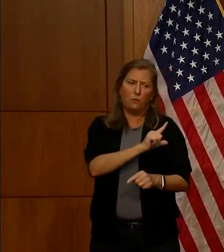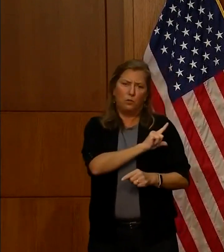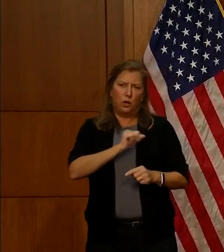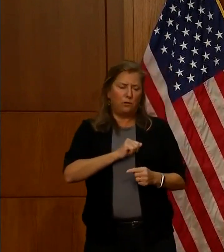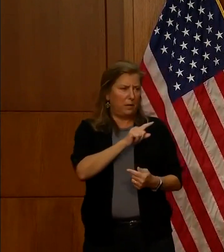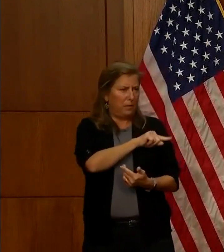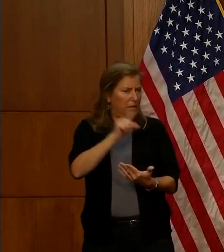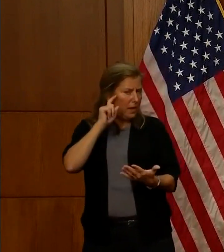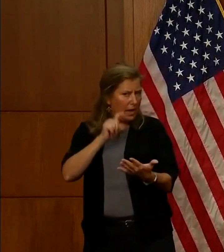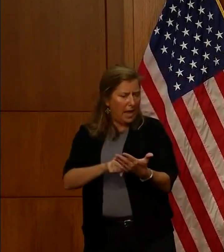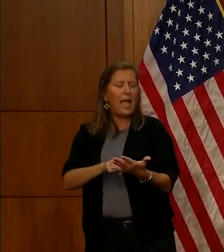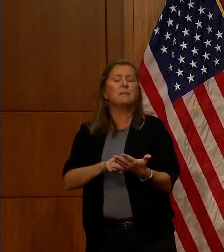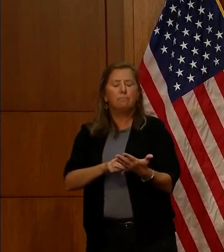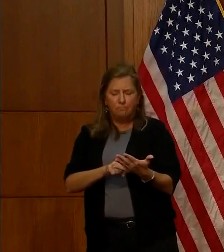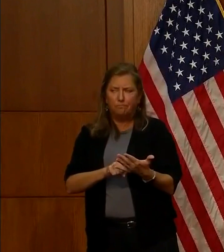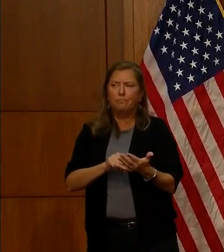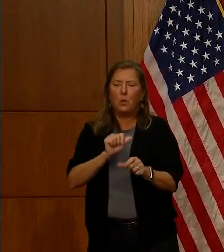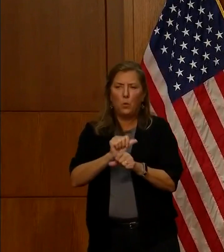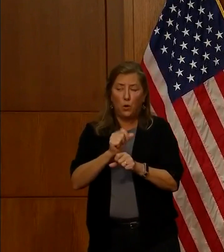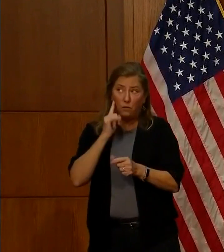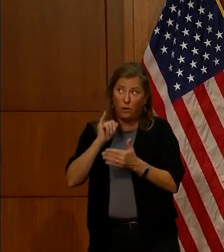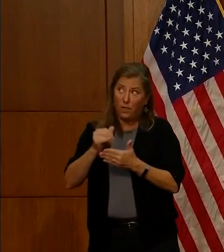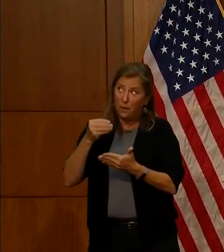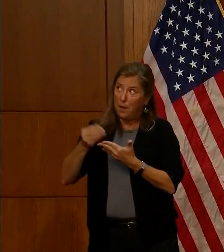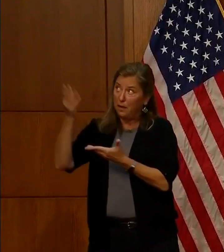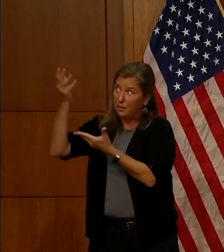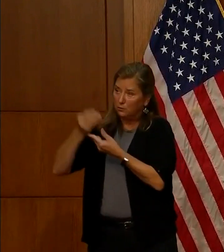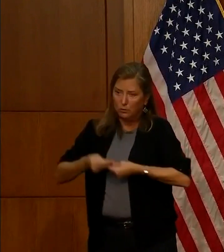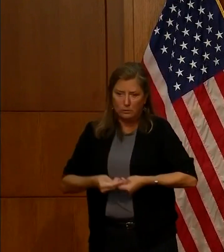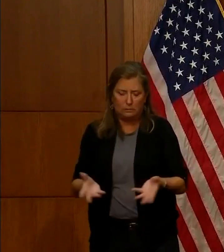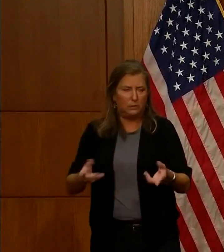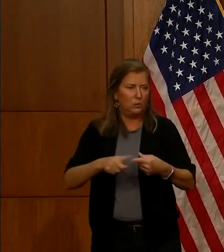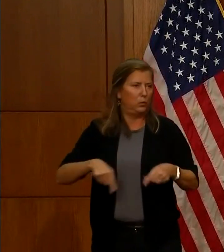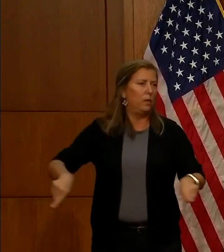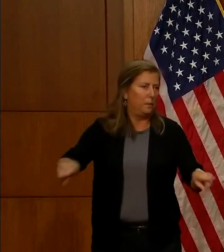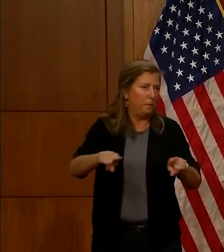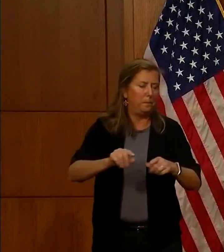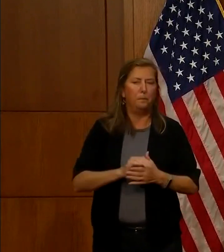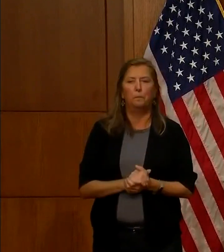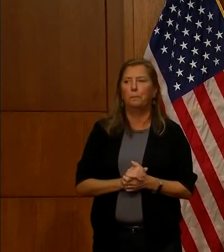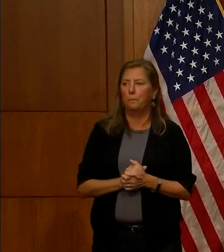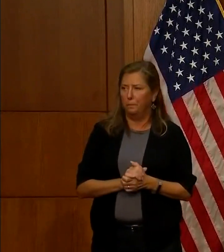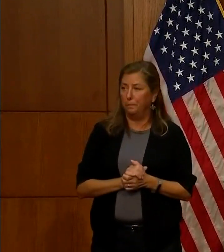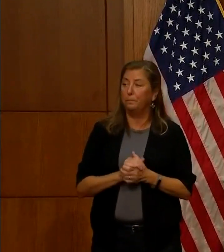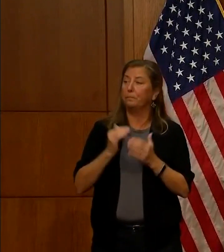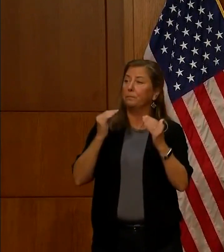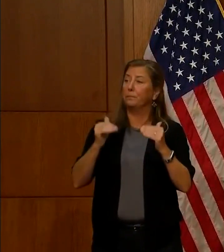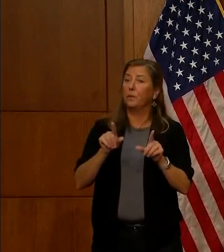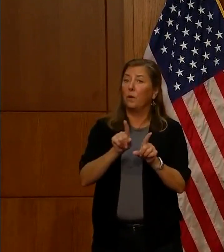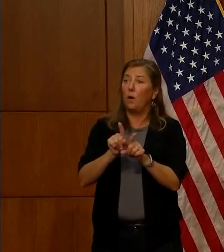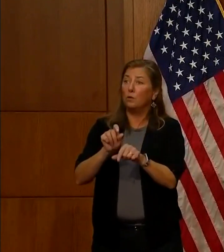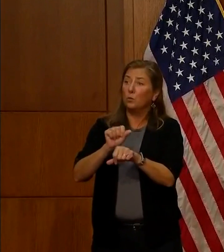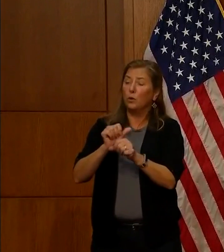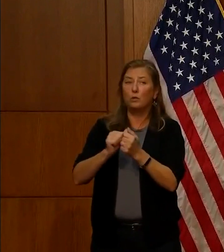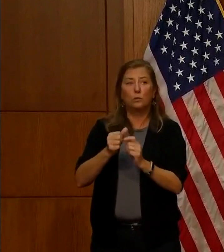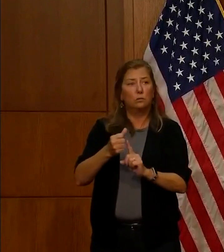ARE ALL PRIORITIES AT THE GENERAL ASSEMBLY HAS IDENTIFIED AND WE'RE WORKING TO GET THAT